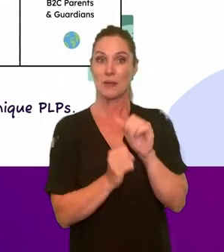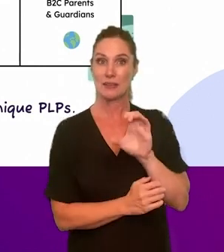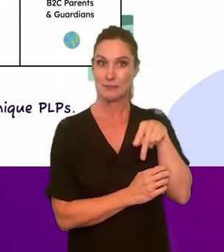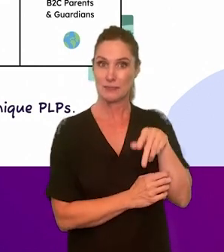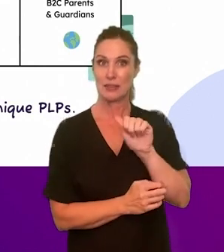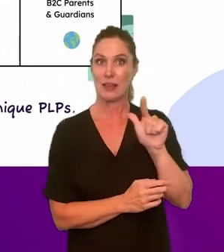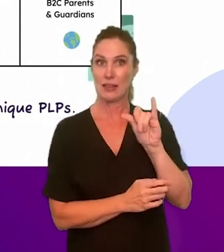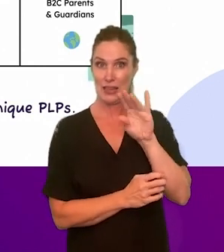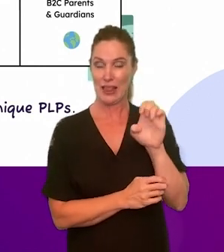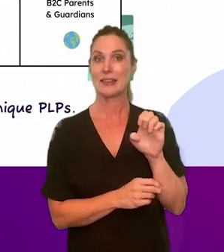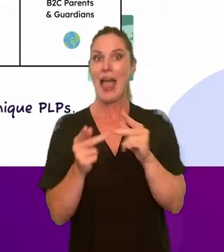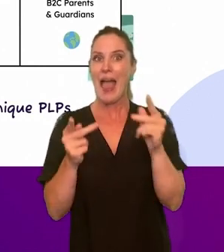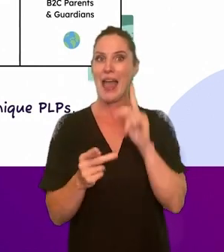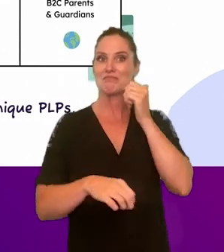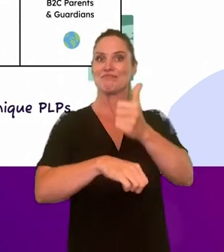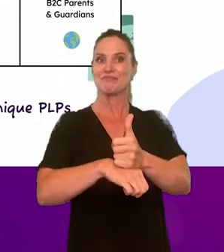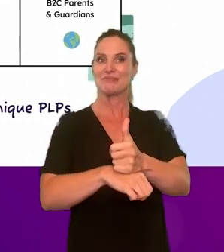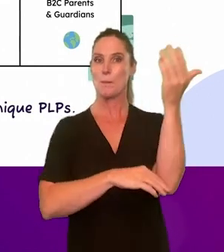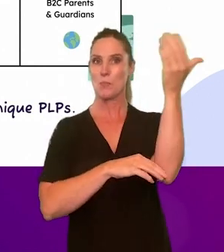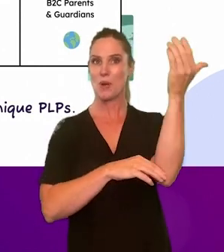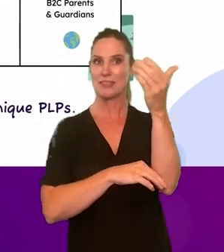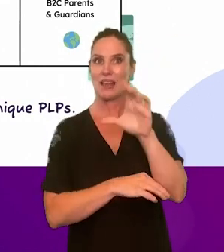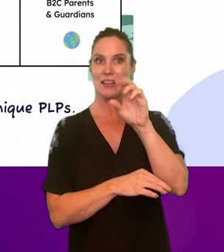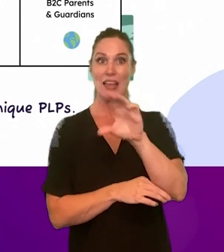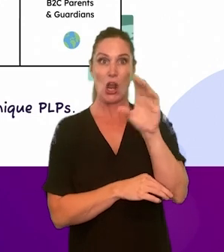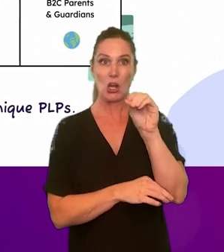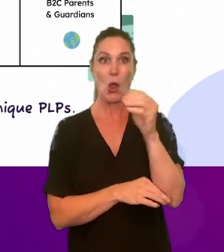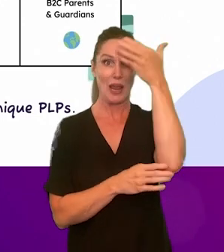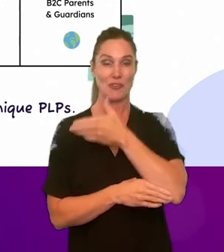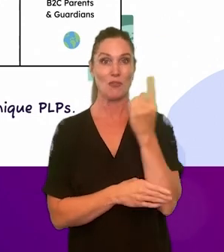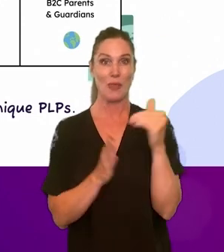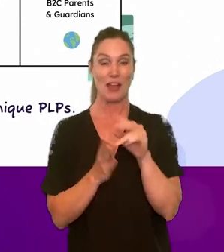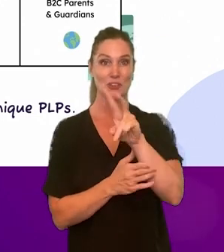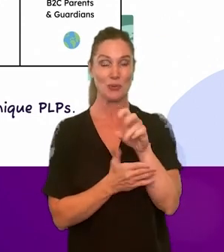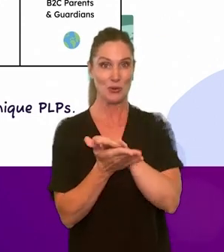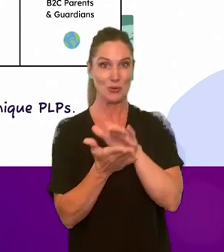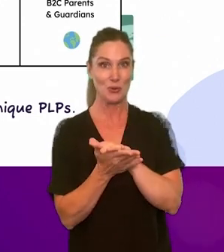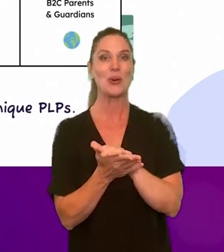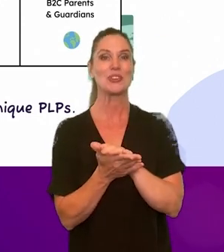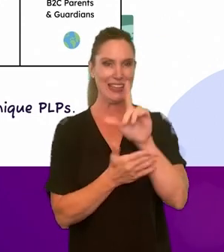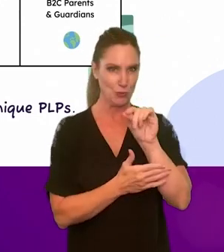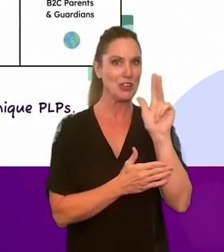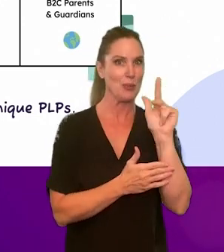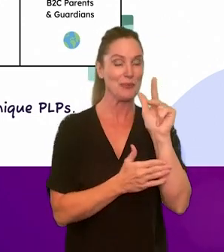and positioning The Care Co in front of about 1,200 schools in September 2023, and officially launch in October.